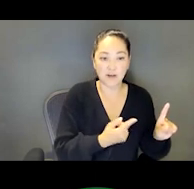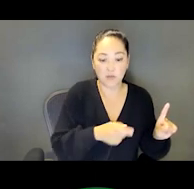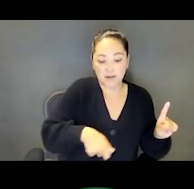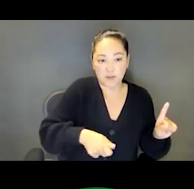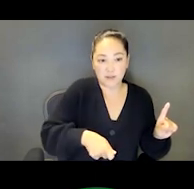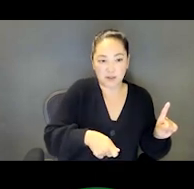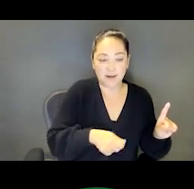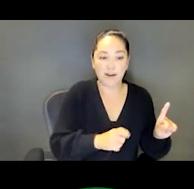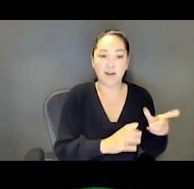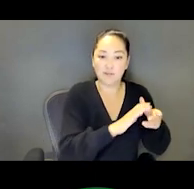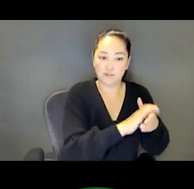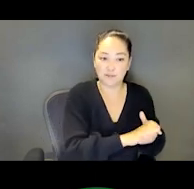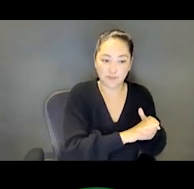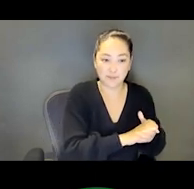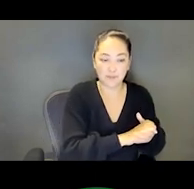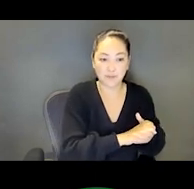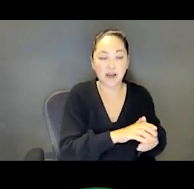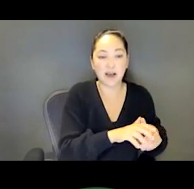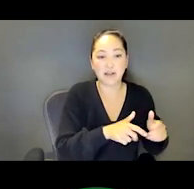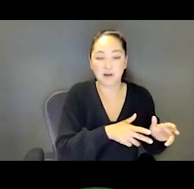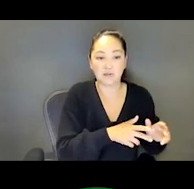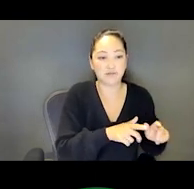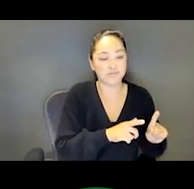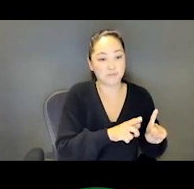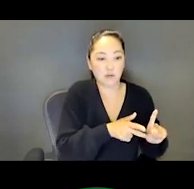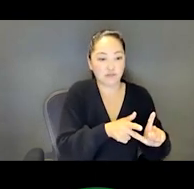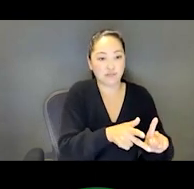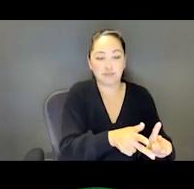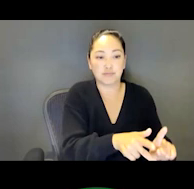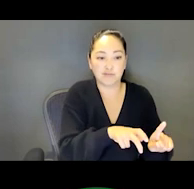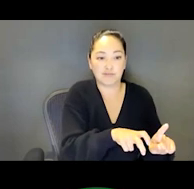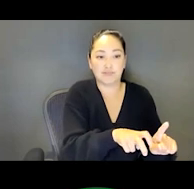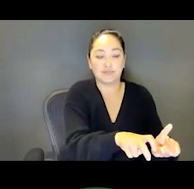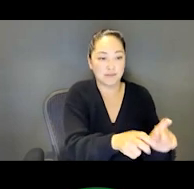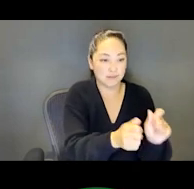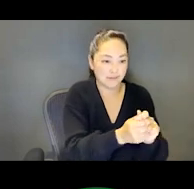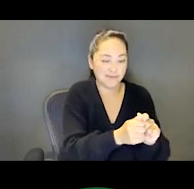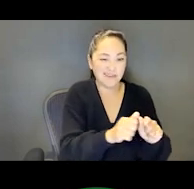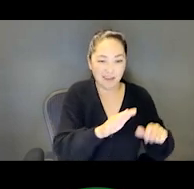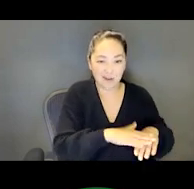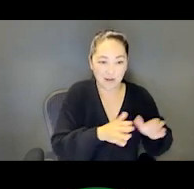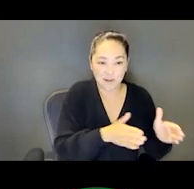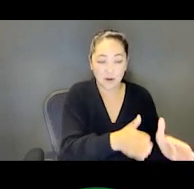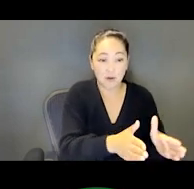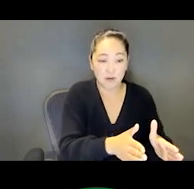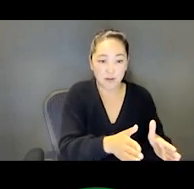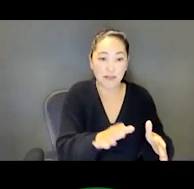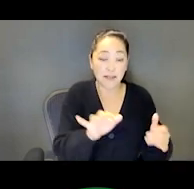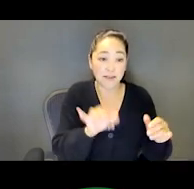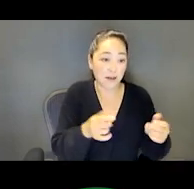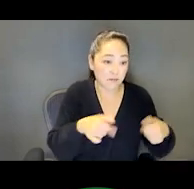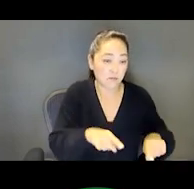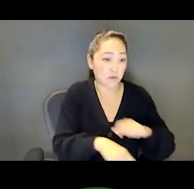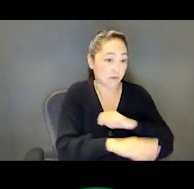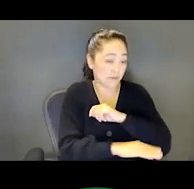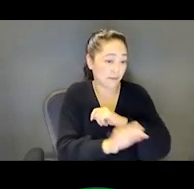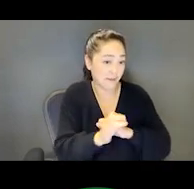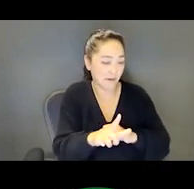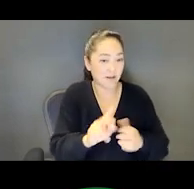So it's 4 season park. They also have trails that are 4 seasons and the way you can have